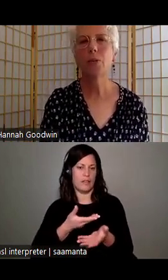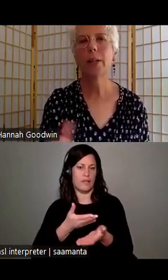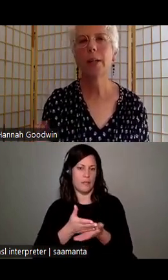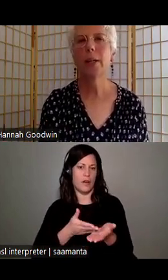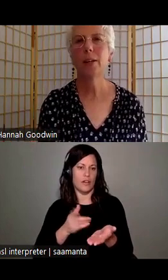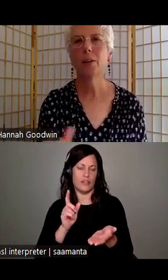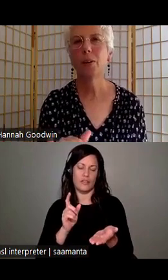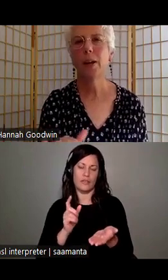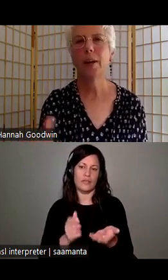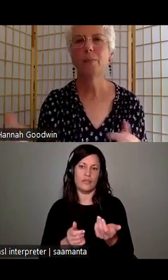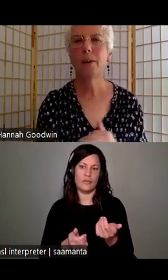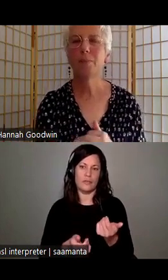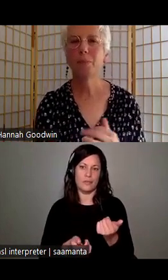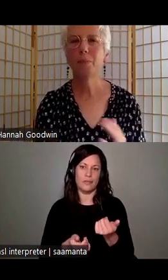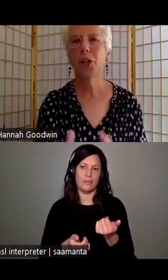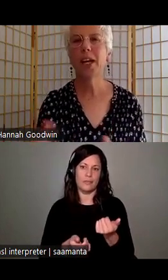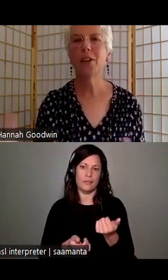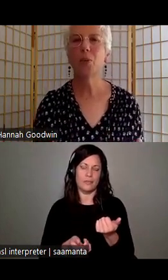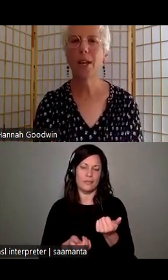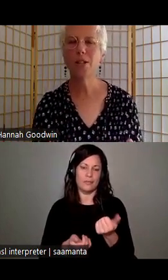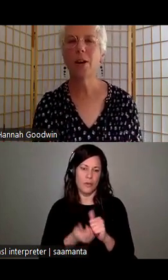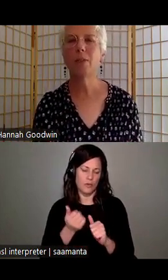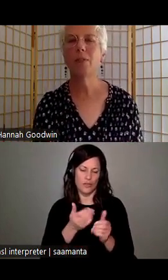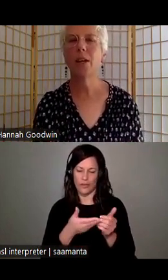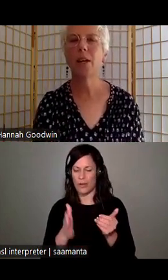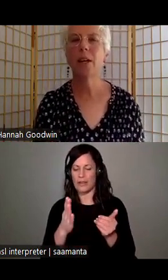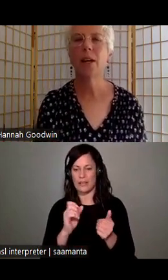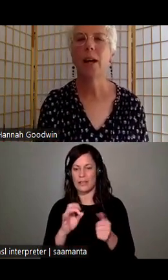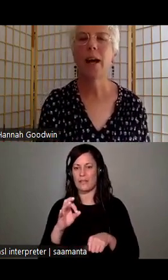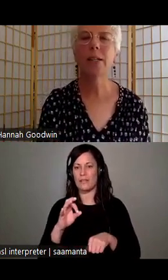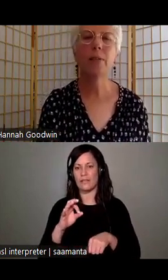is really looking at the rest of the activity time,